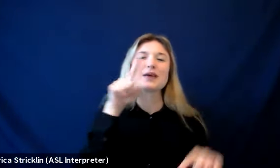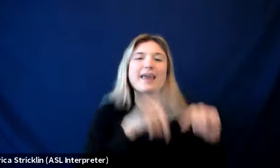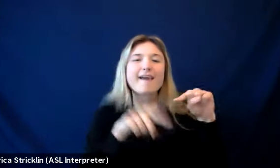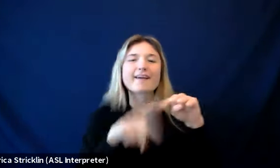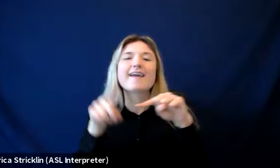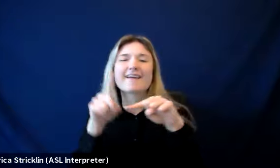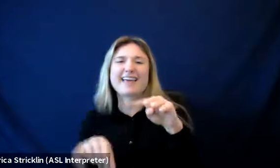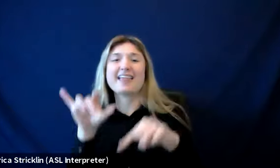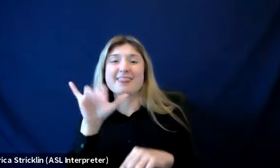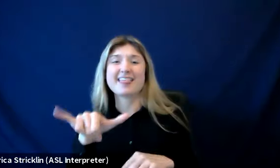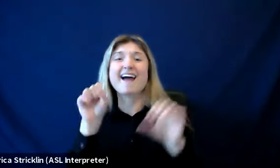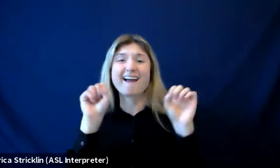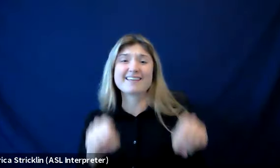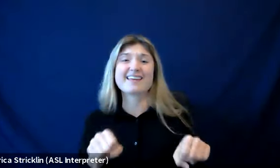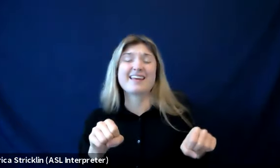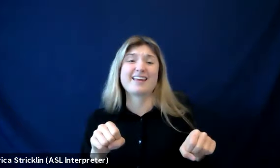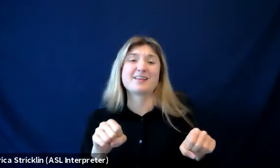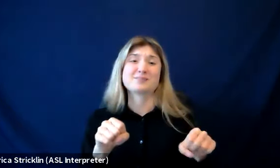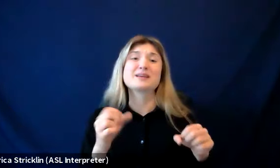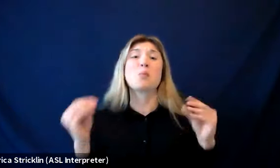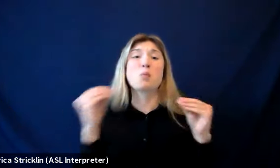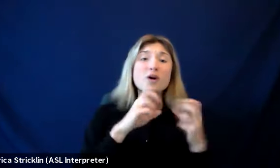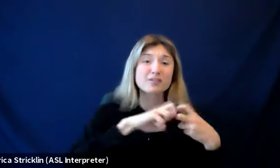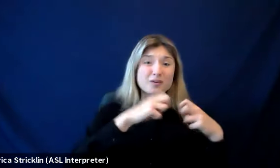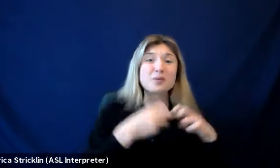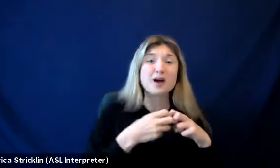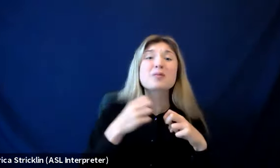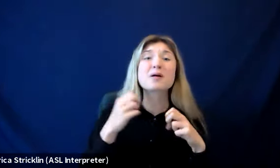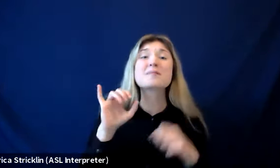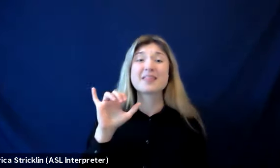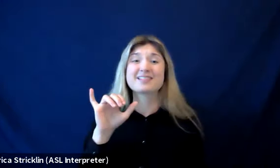be more of a problem than a health condition or a disability sometimes.